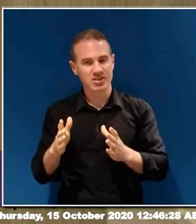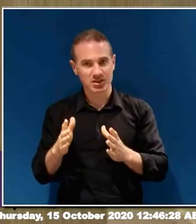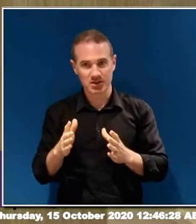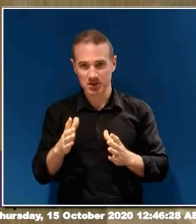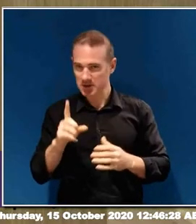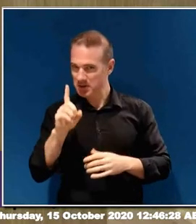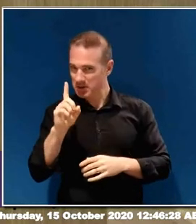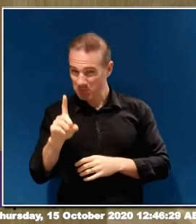No.